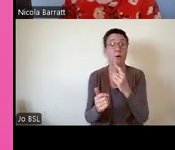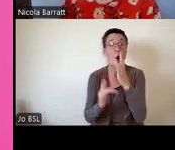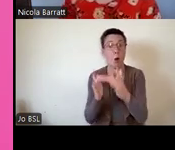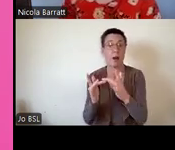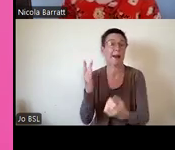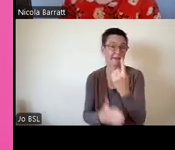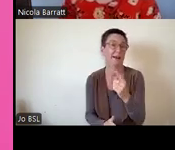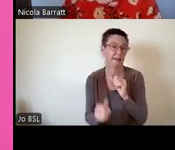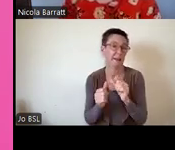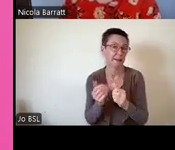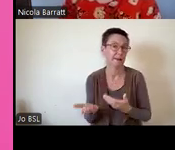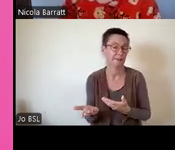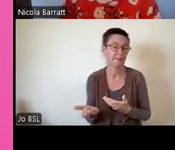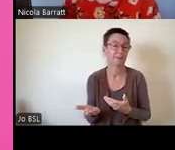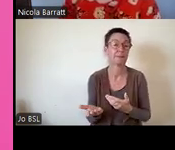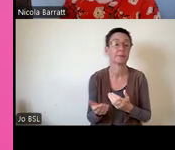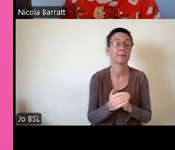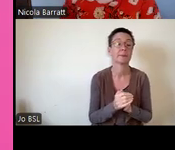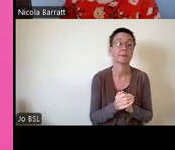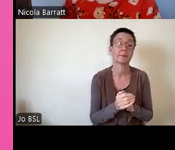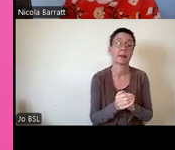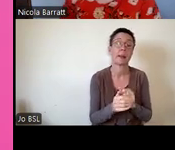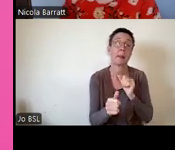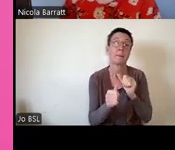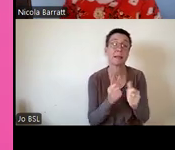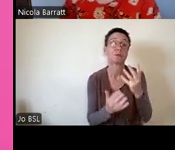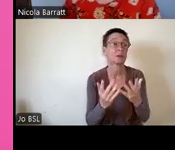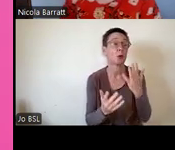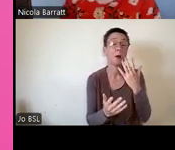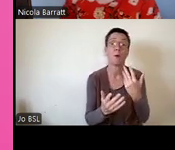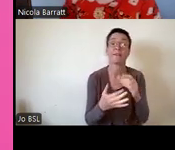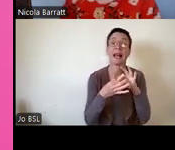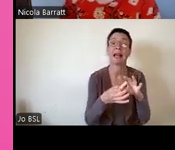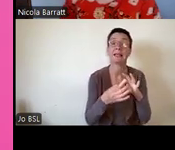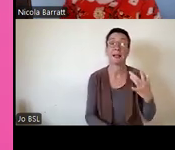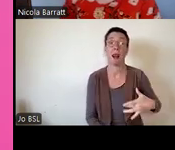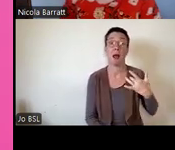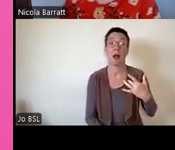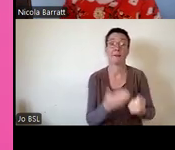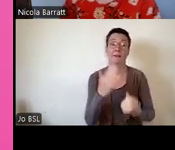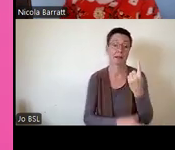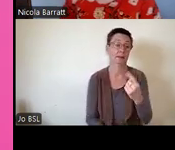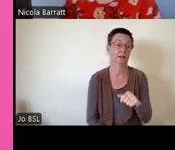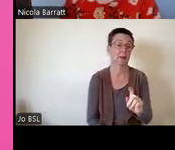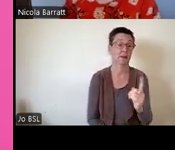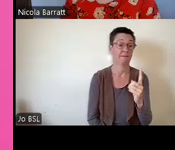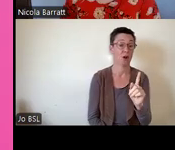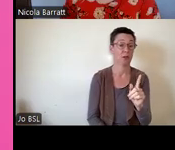The best results are from LinkedIn Live events. You can see it on the dropdown, the first option, LinkedIn Live.